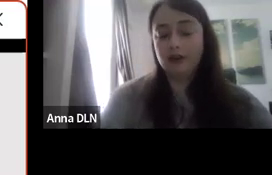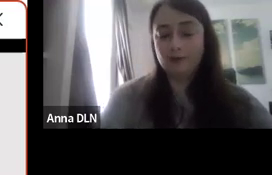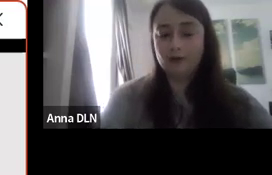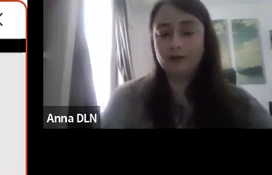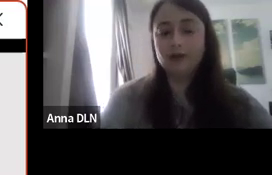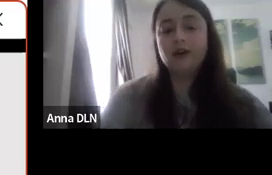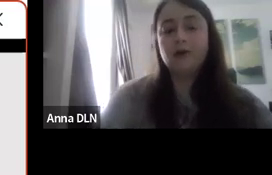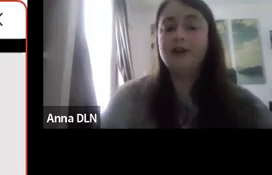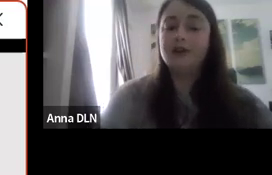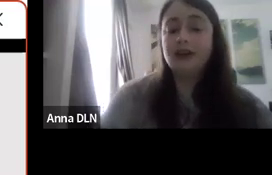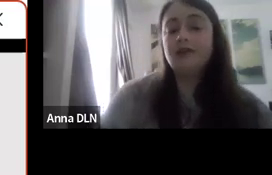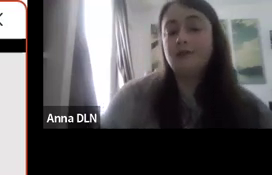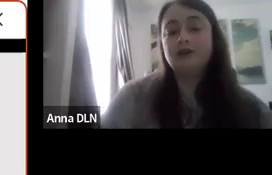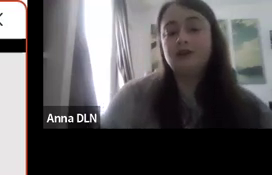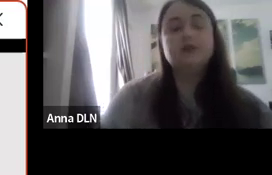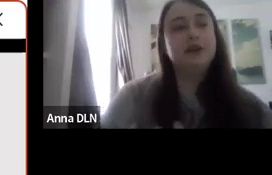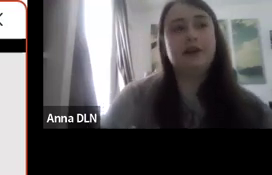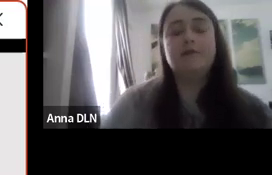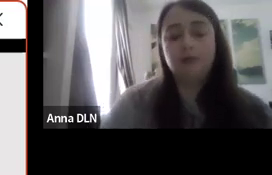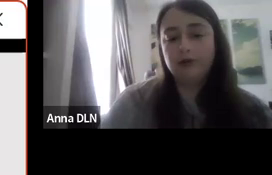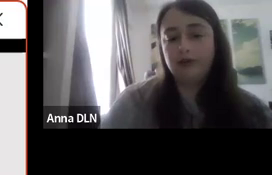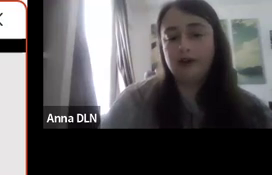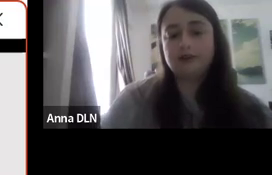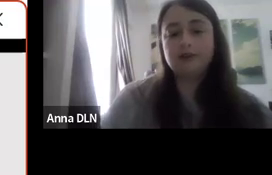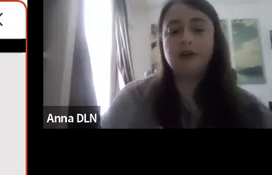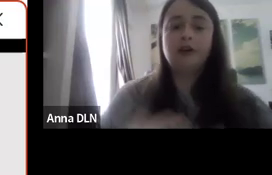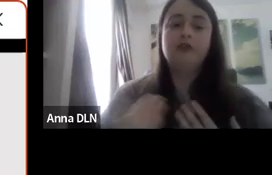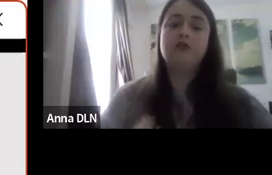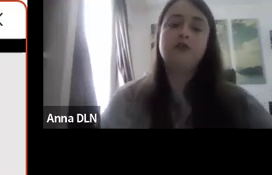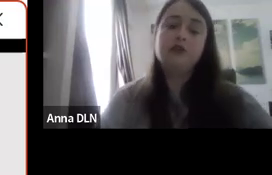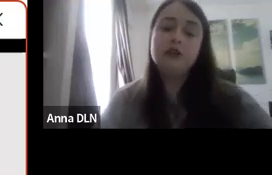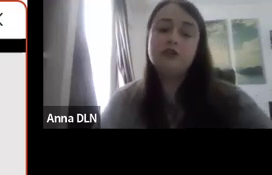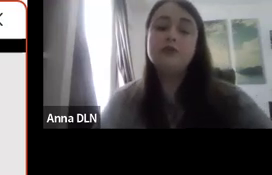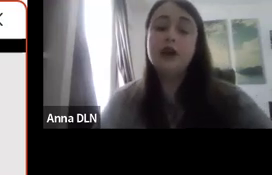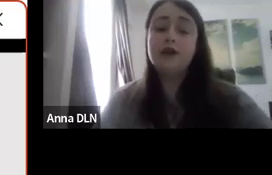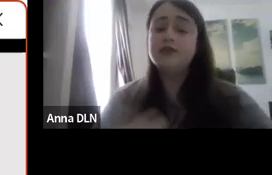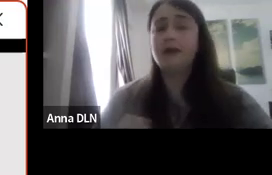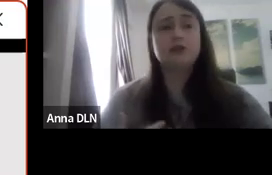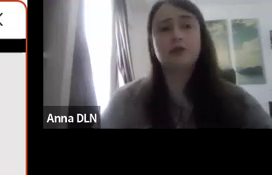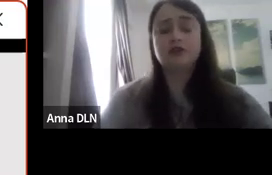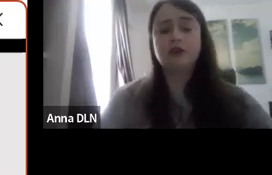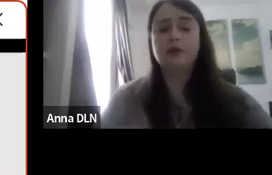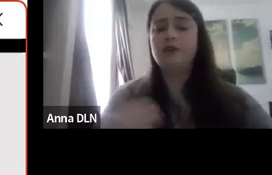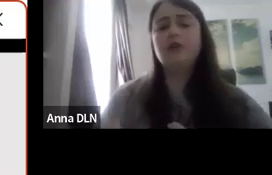online forums where you can hear from fellow students and get informal advice. The students' union should also have a sabbatical officer with